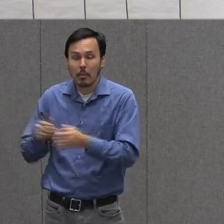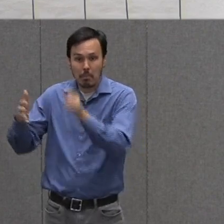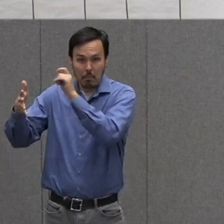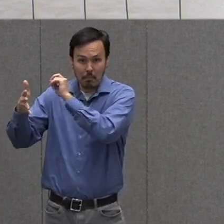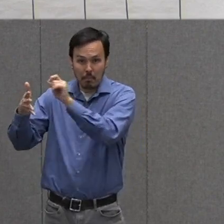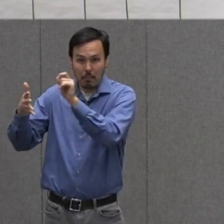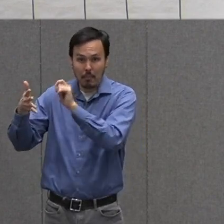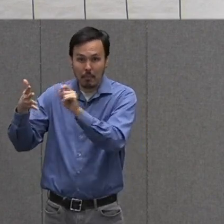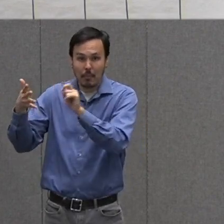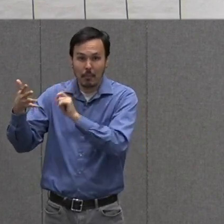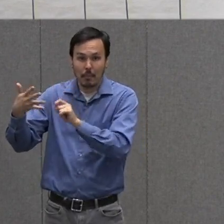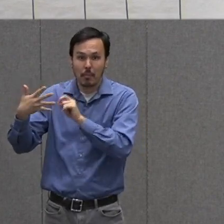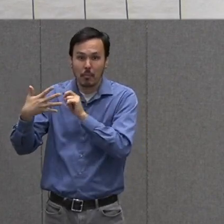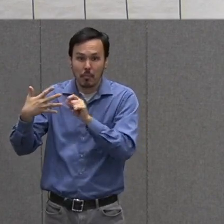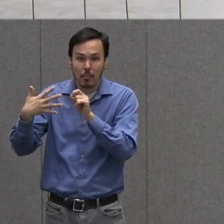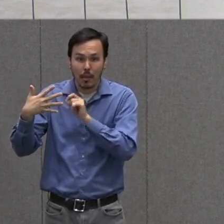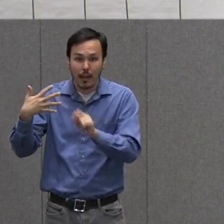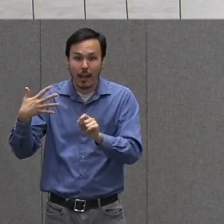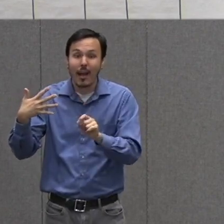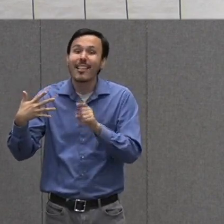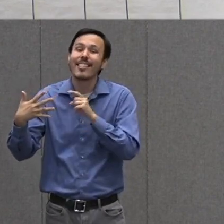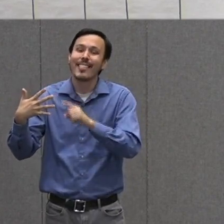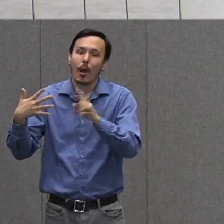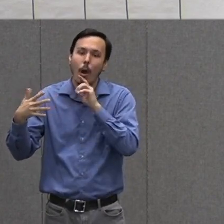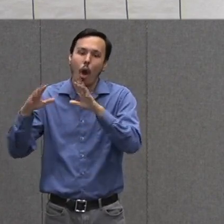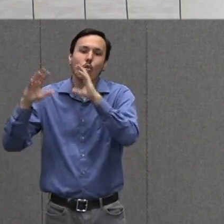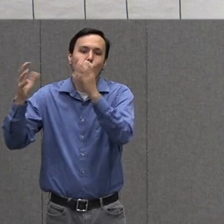is a stanza, the lines are grouped together.